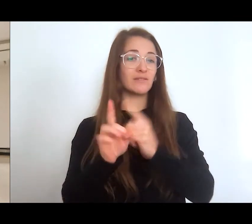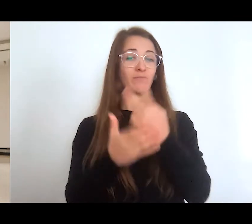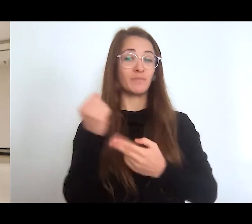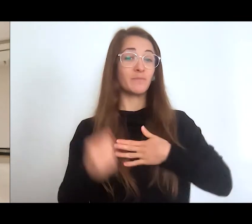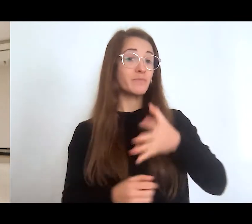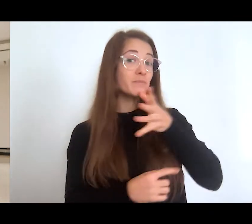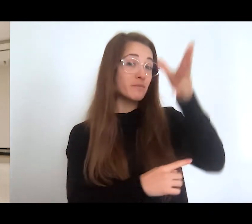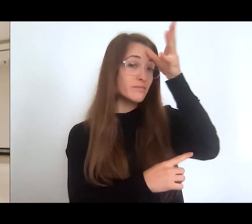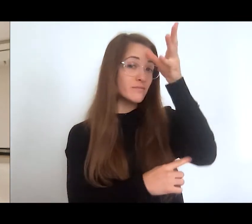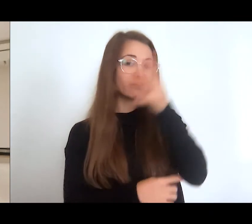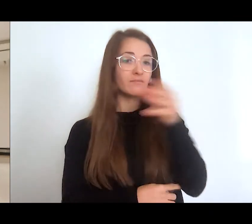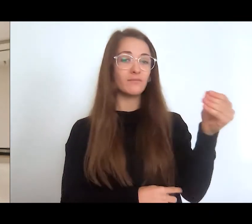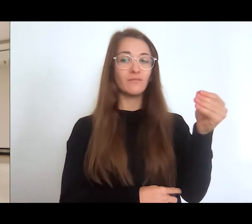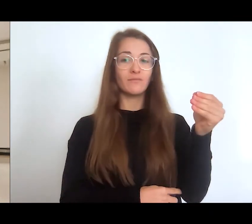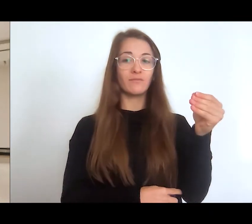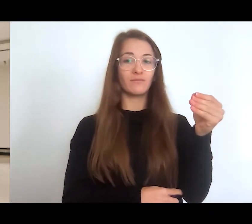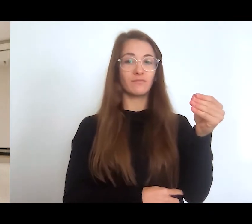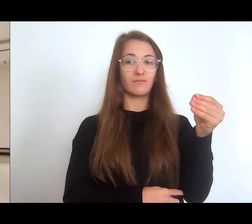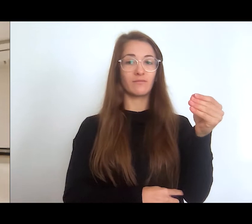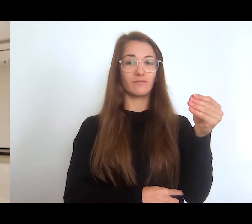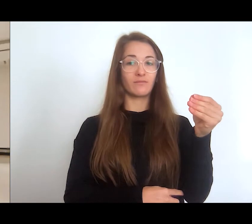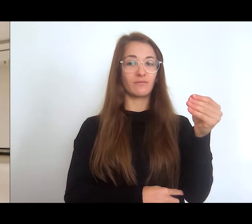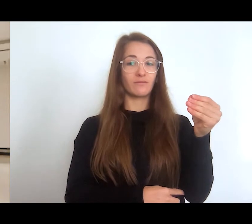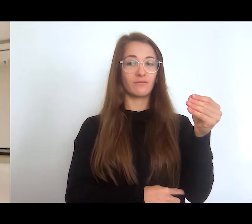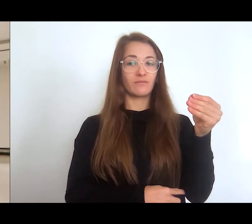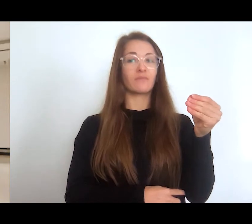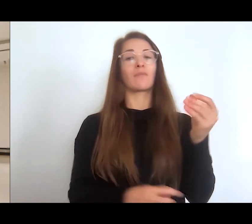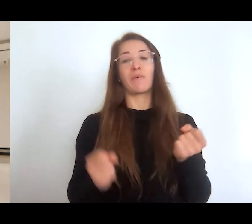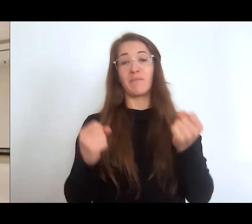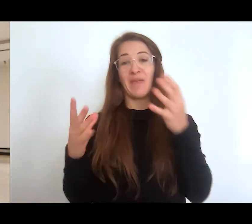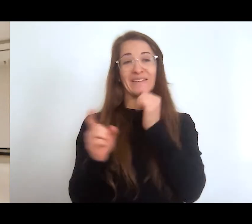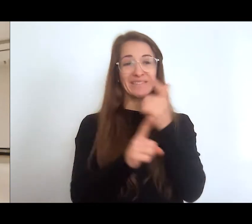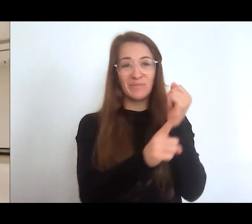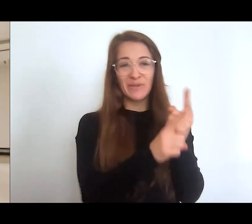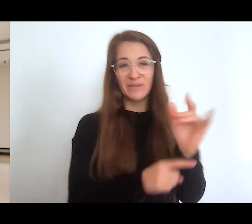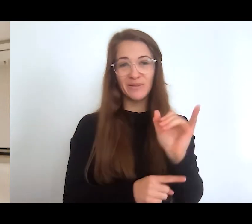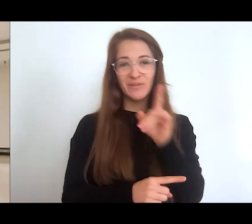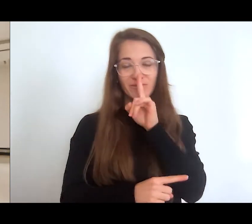INCREDIBLE ROLE MODELS BETWEEN MY PARENTS AS WELL AS MY NUMBER